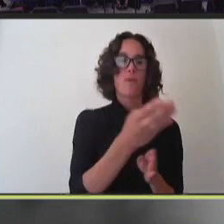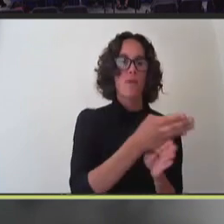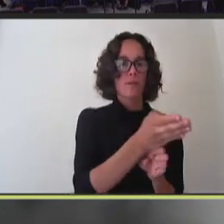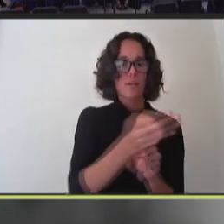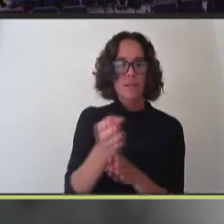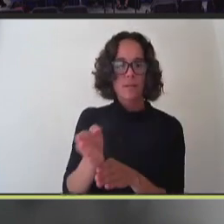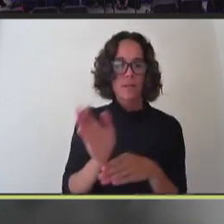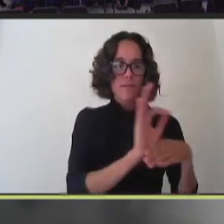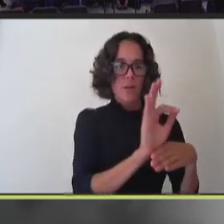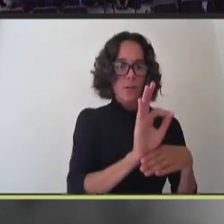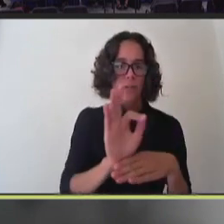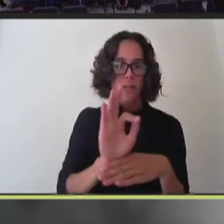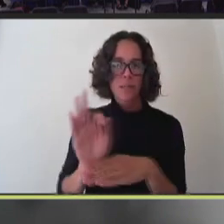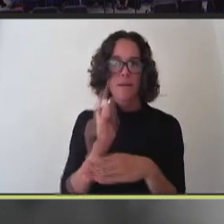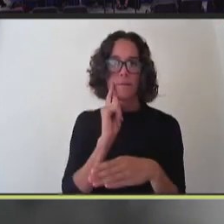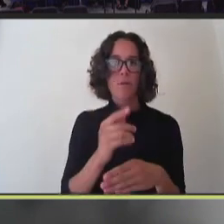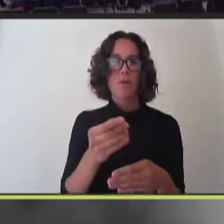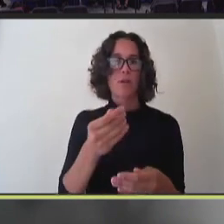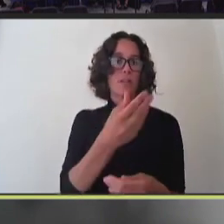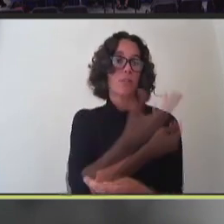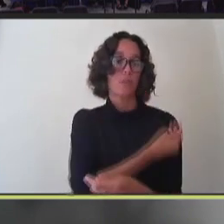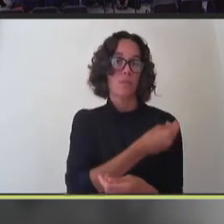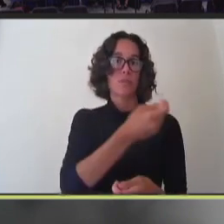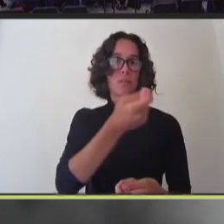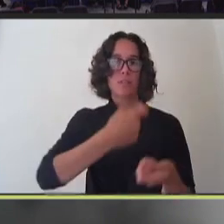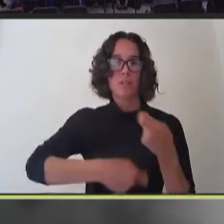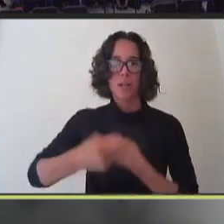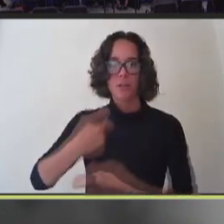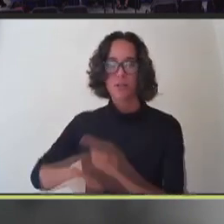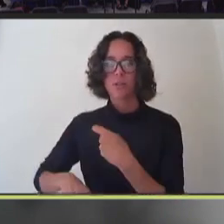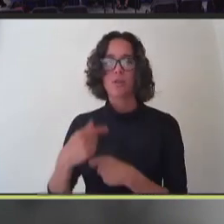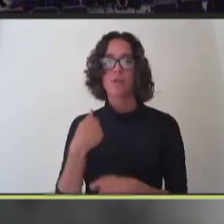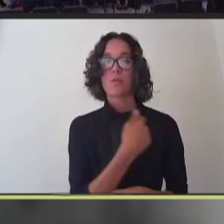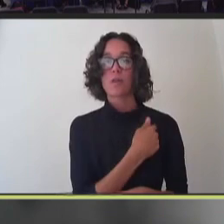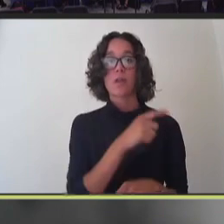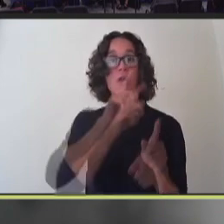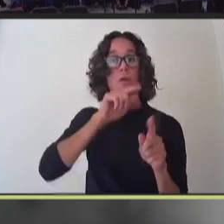exchange. We are reporting all VA administered vaccinations at the